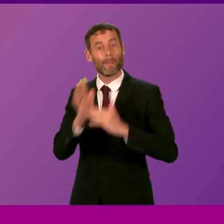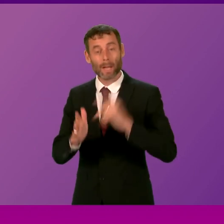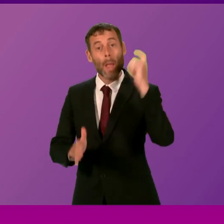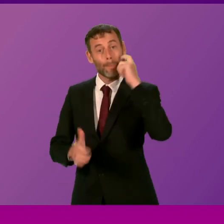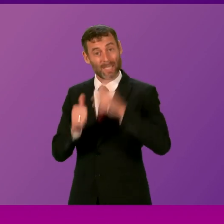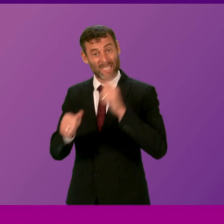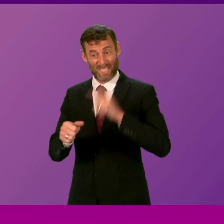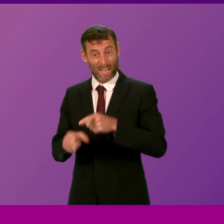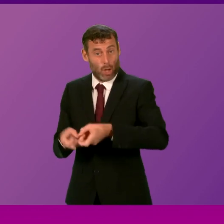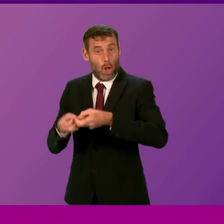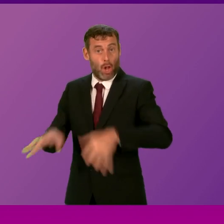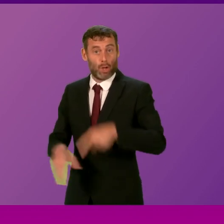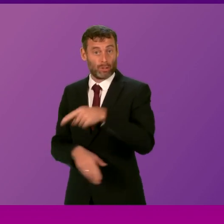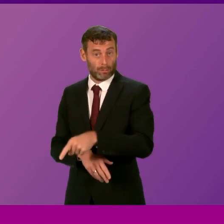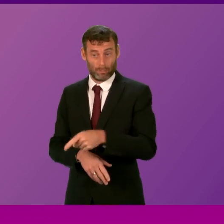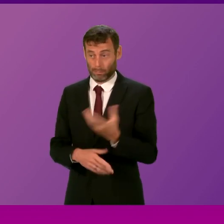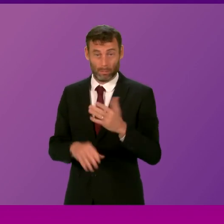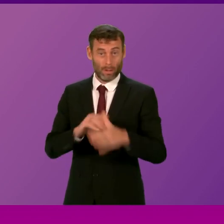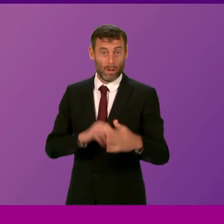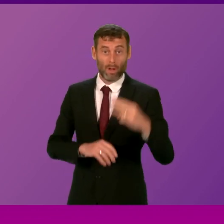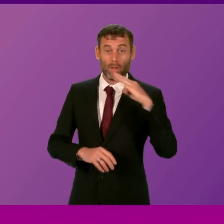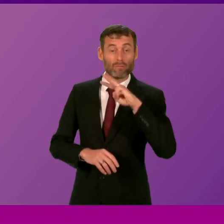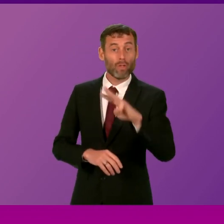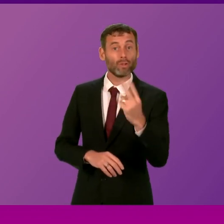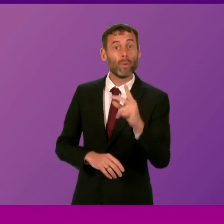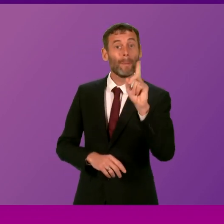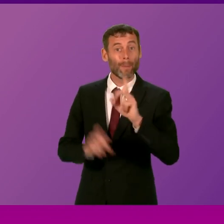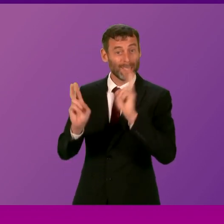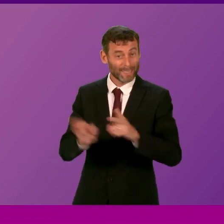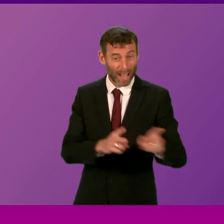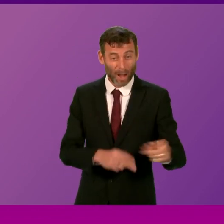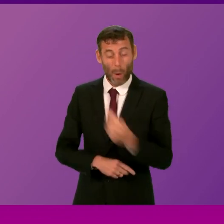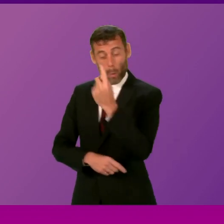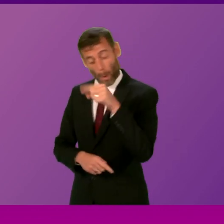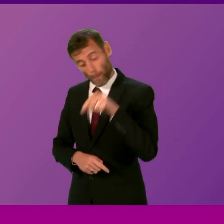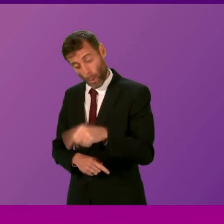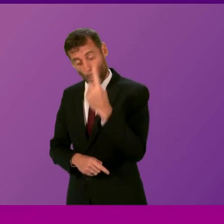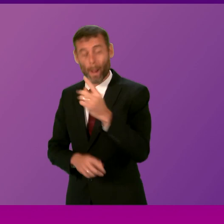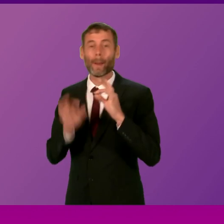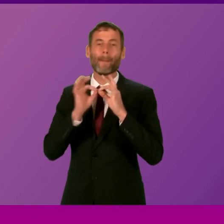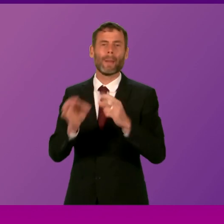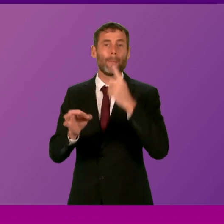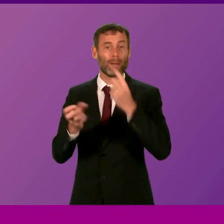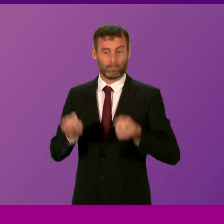people have died while waiting to leave hospital and £1.1 billion has been wasted. Shona Robison